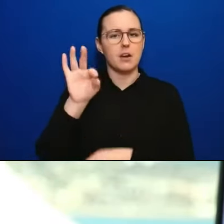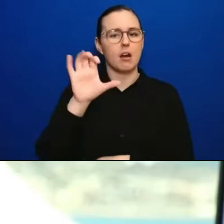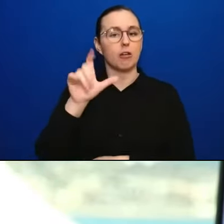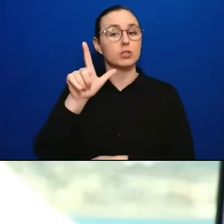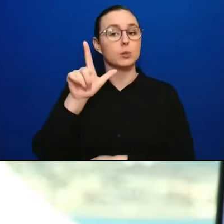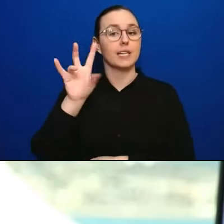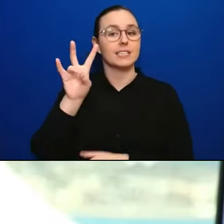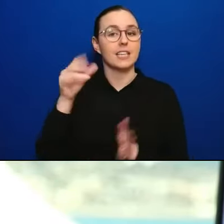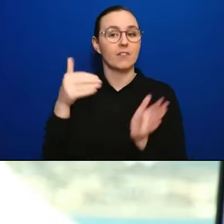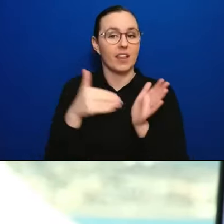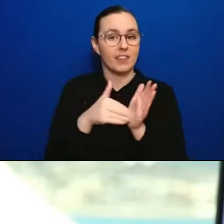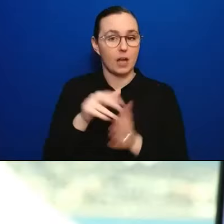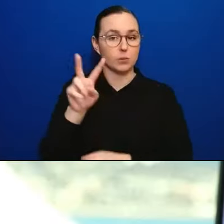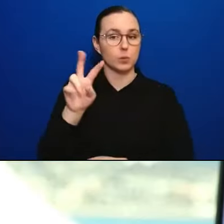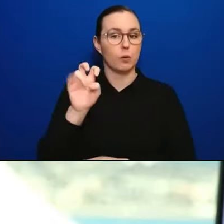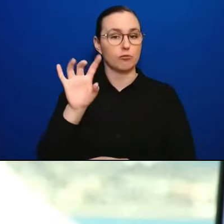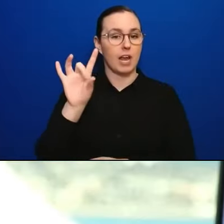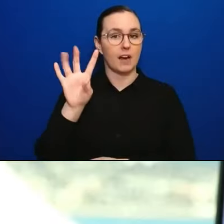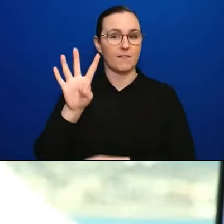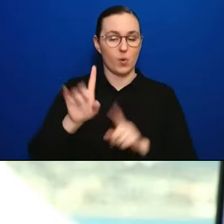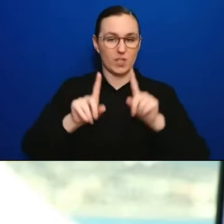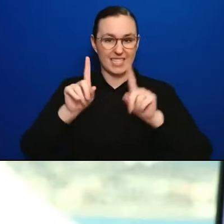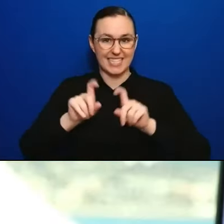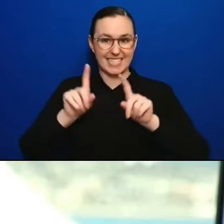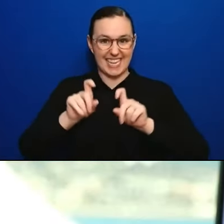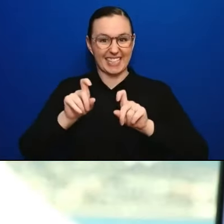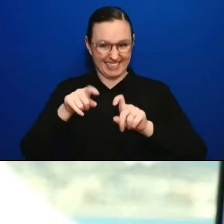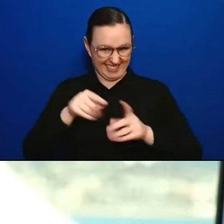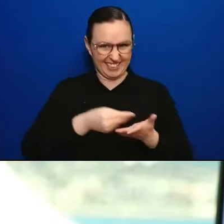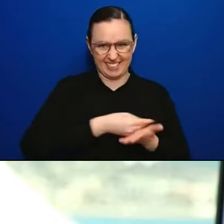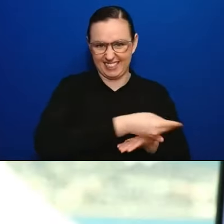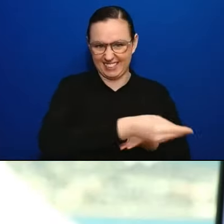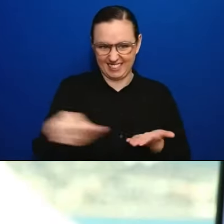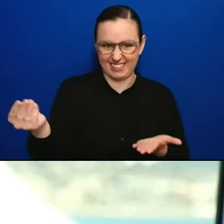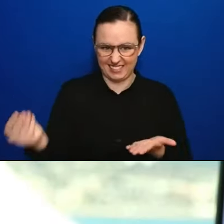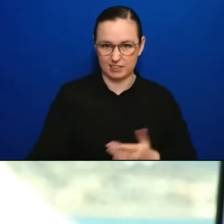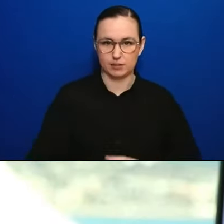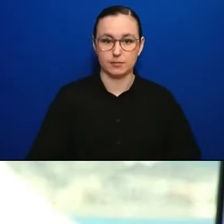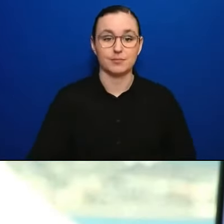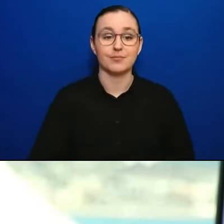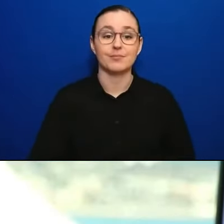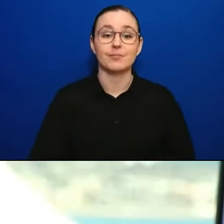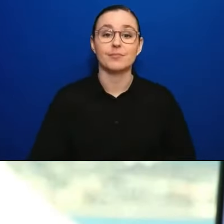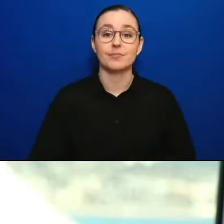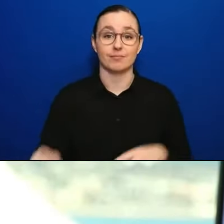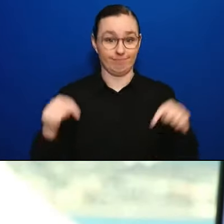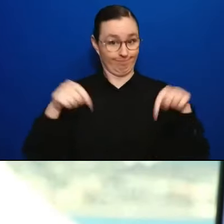tests and deployed 5,927,284